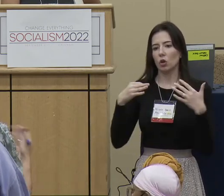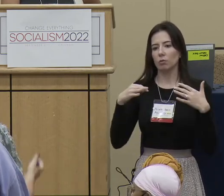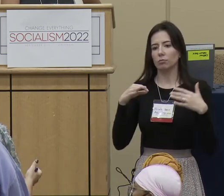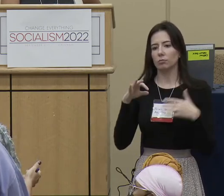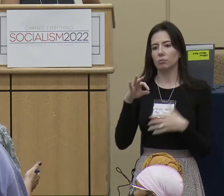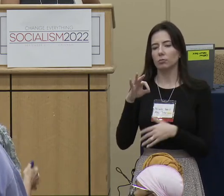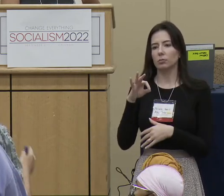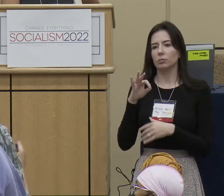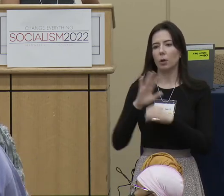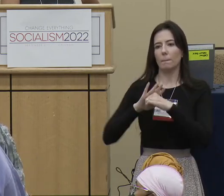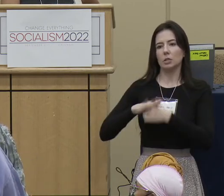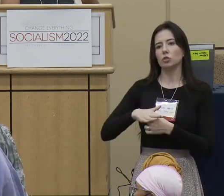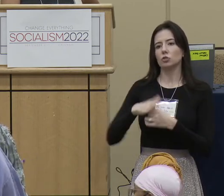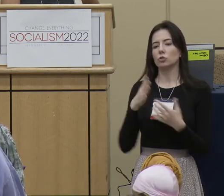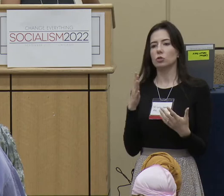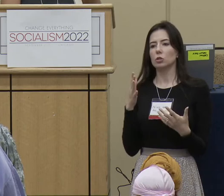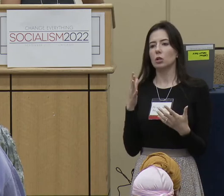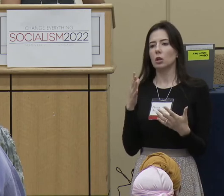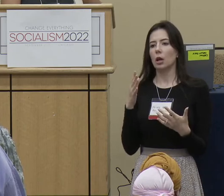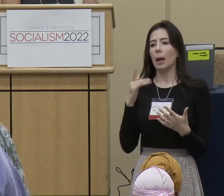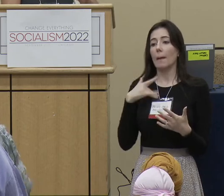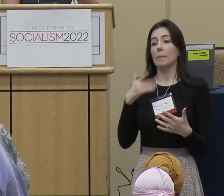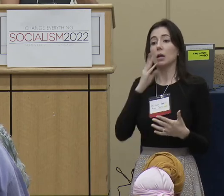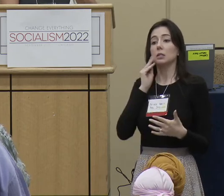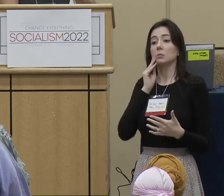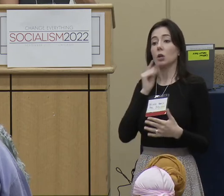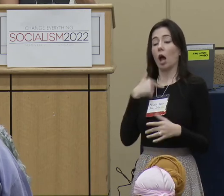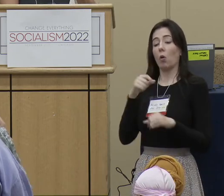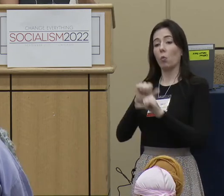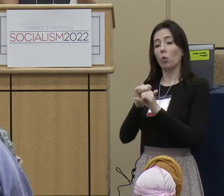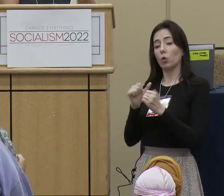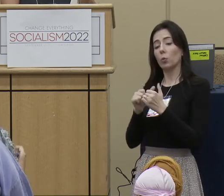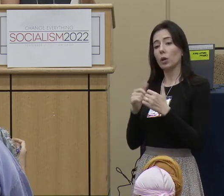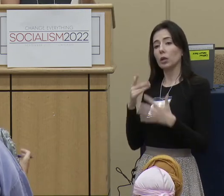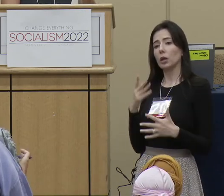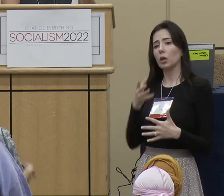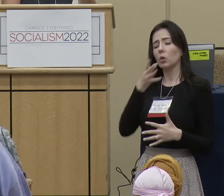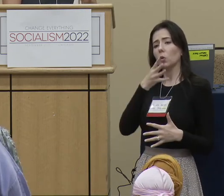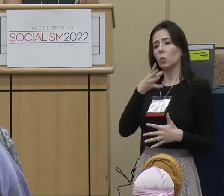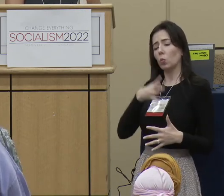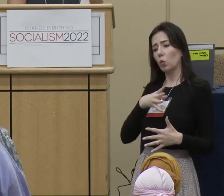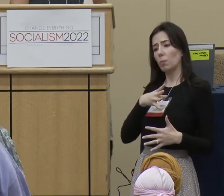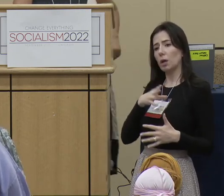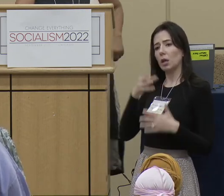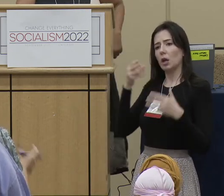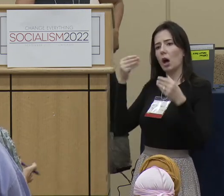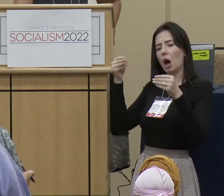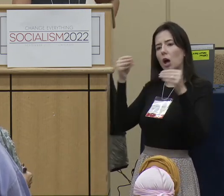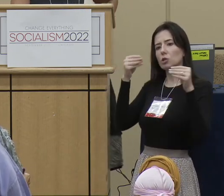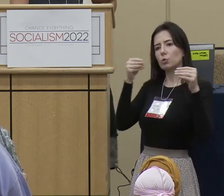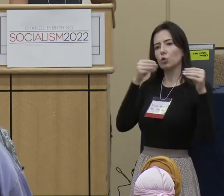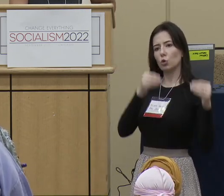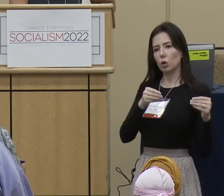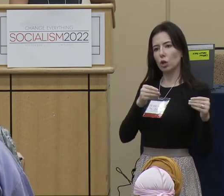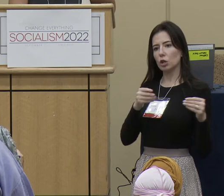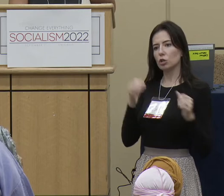financial feminism . In my work experience, where I work , is